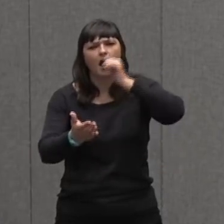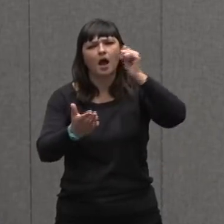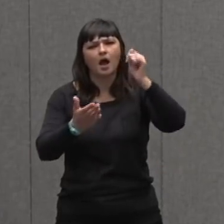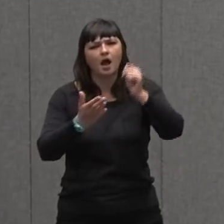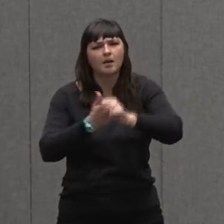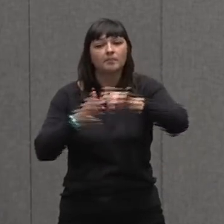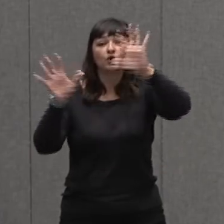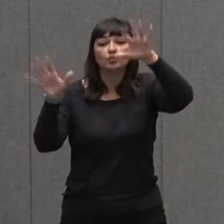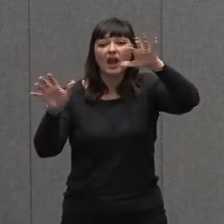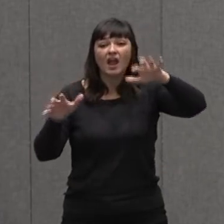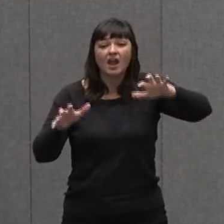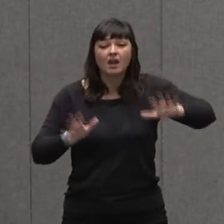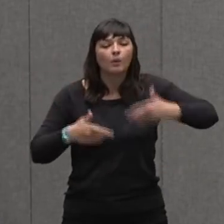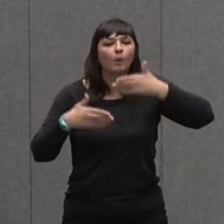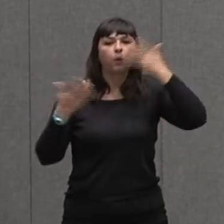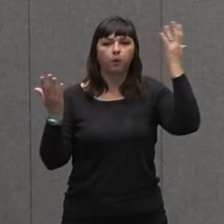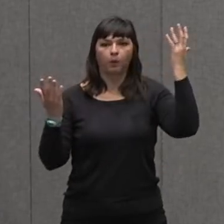Hmm, I'm gonna add that definition up here.